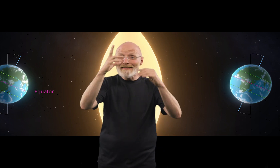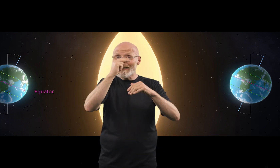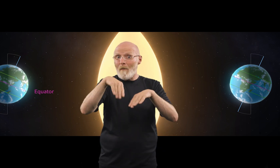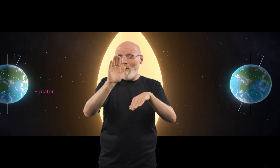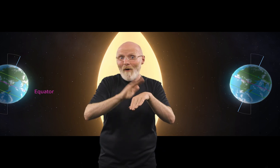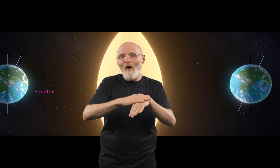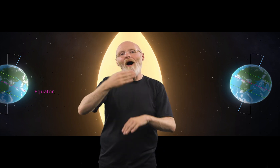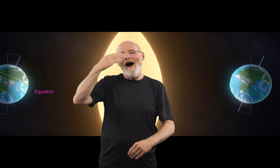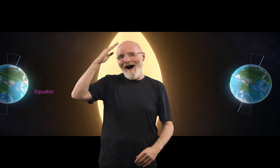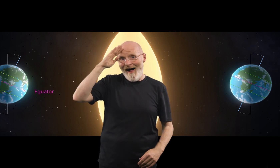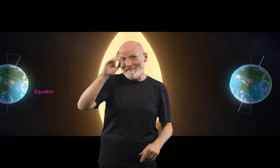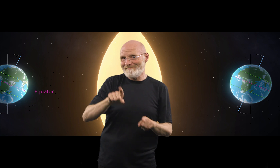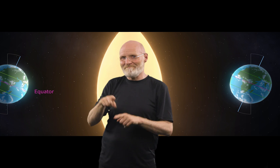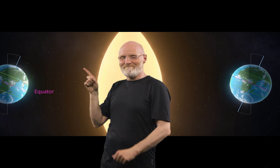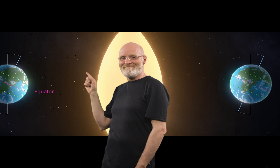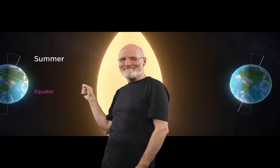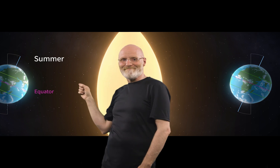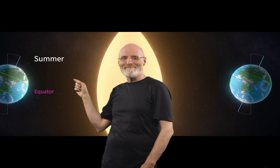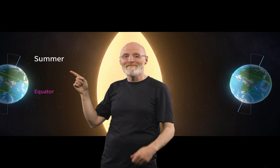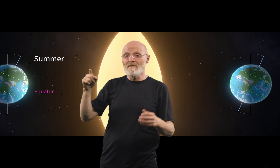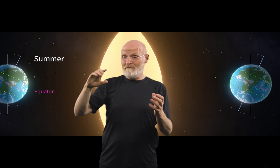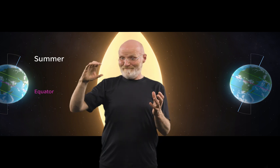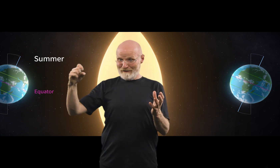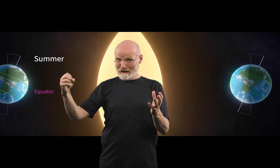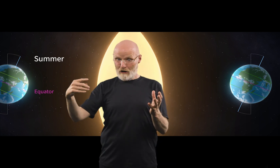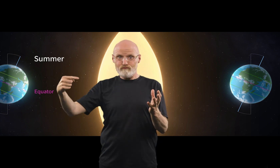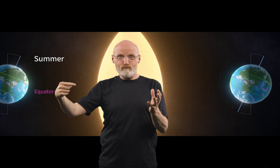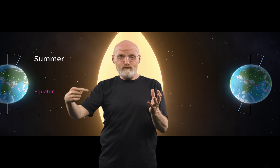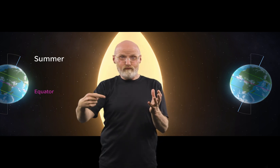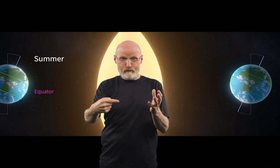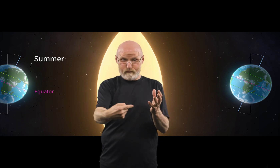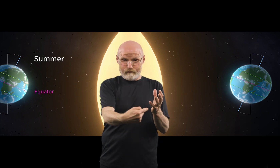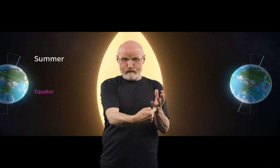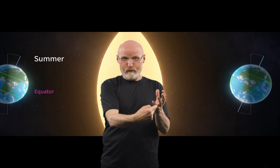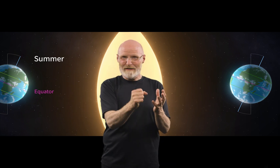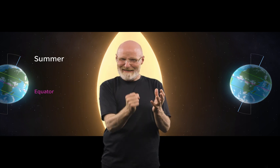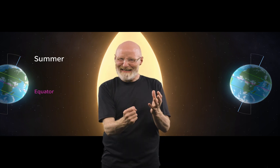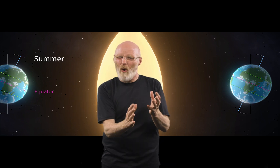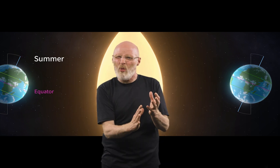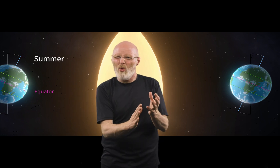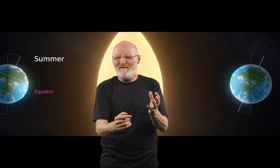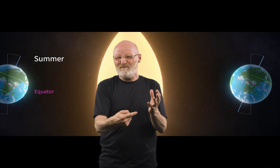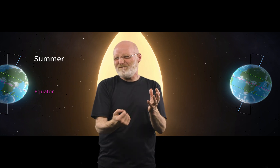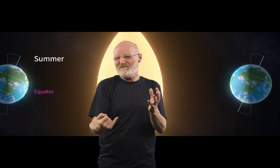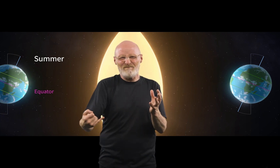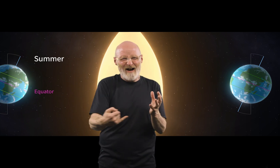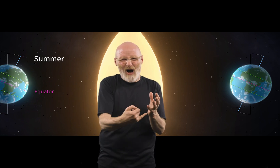For example, Ireland is in this half. Here it is here. But that means that the South Pole is further away from the sun,